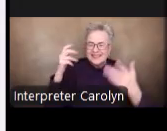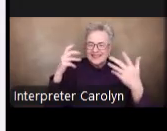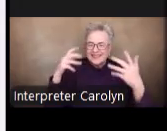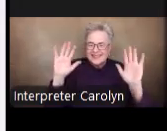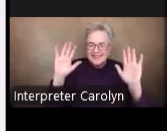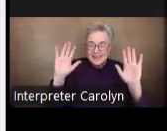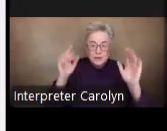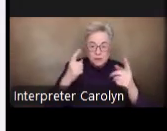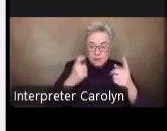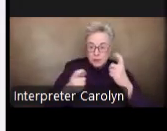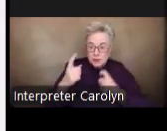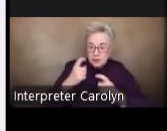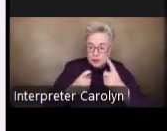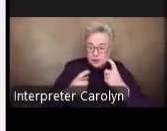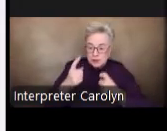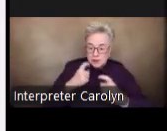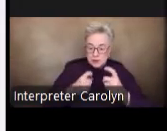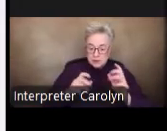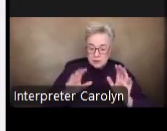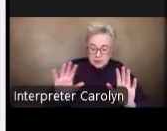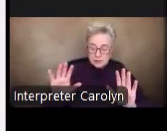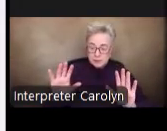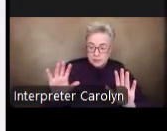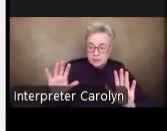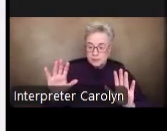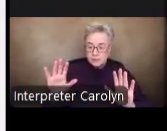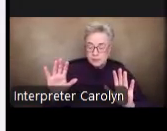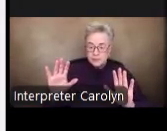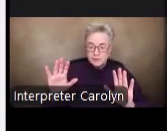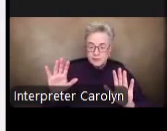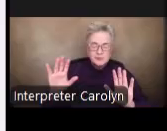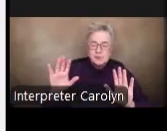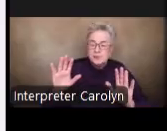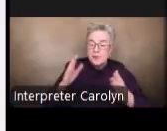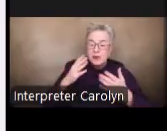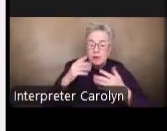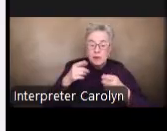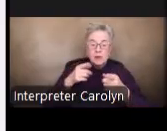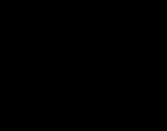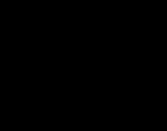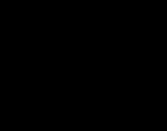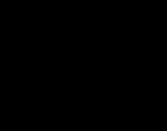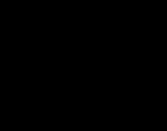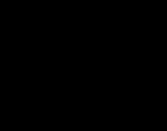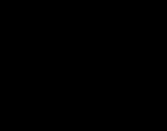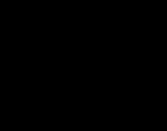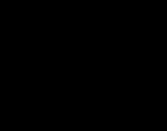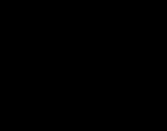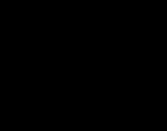Any questions? Janel Preston: Wonderful. Thank you, Shelby. I will open it up